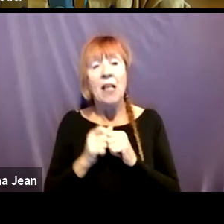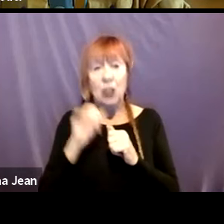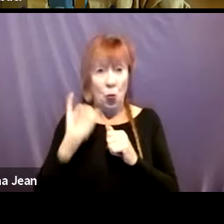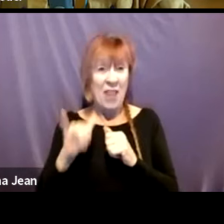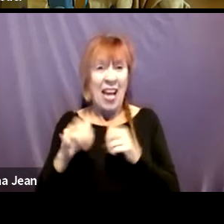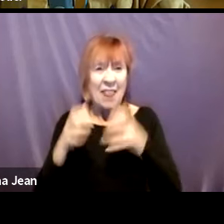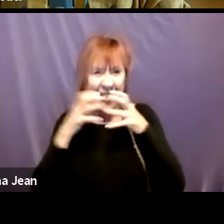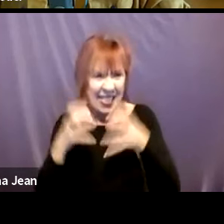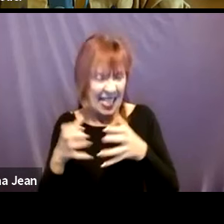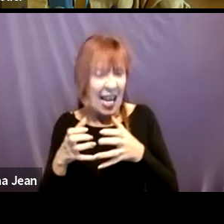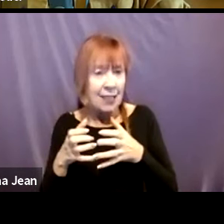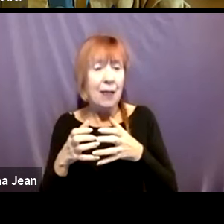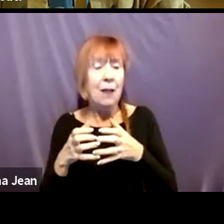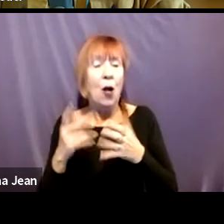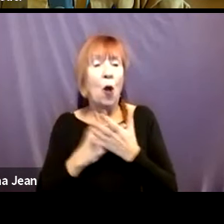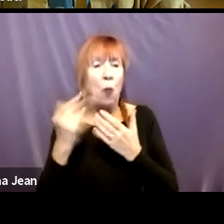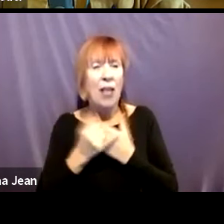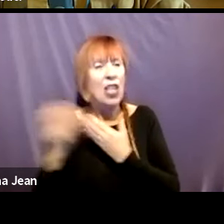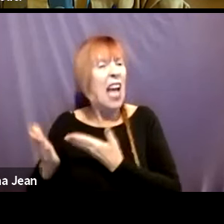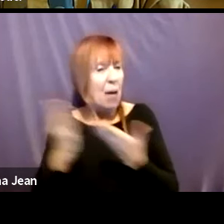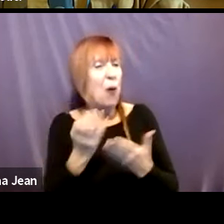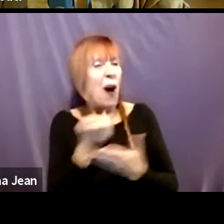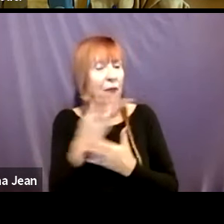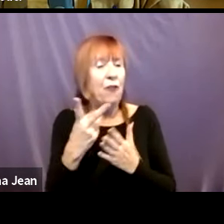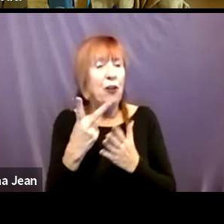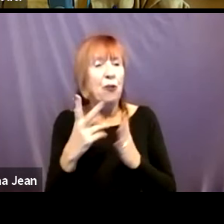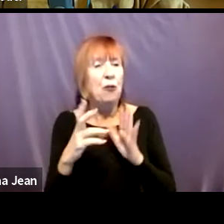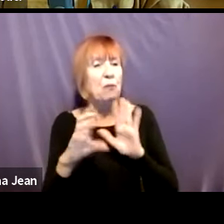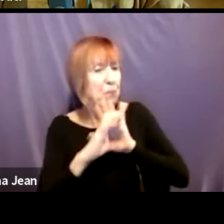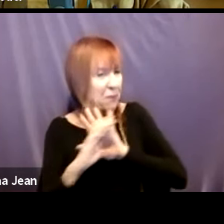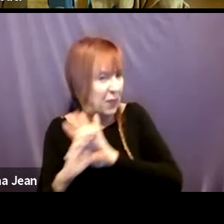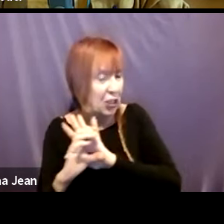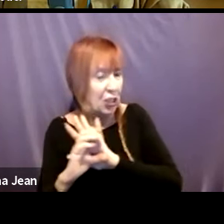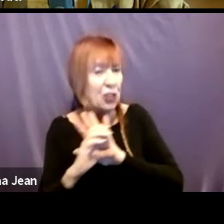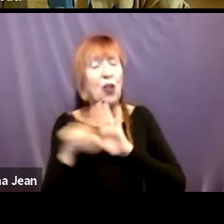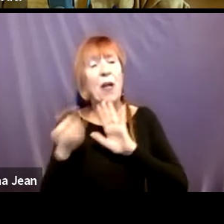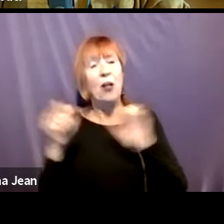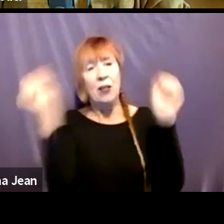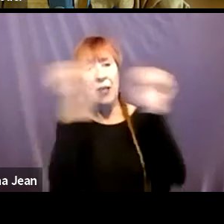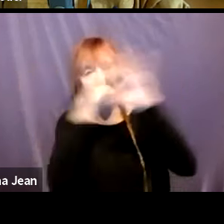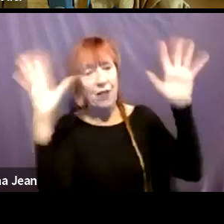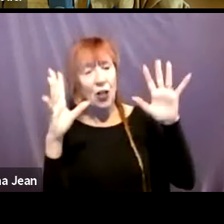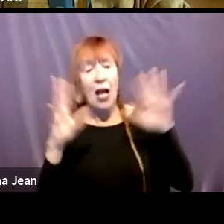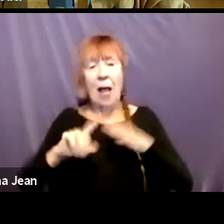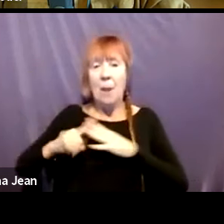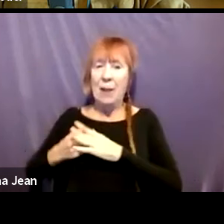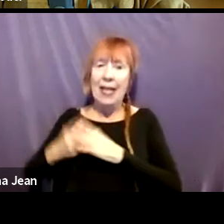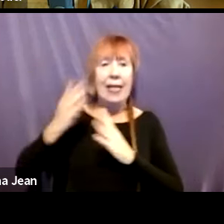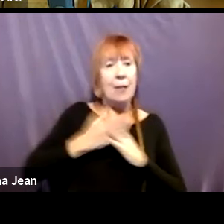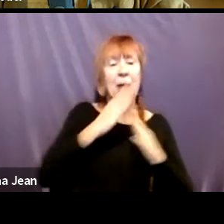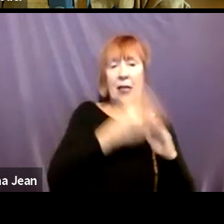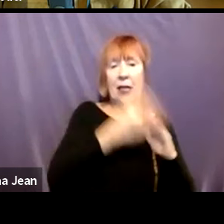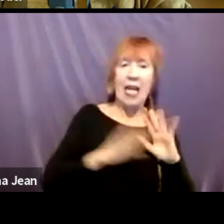I did bring a few visuals so they can just see what that beginning, middle, and end looks like.